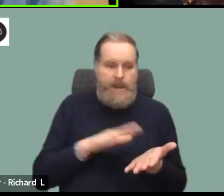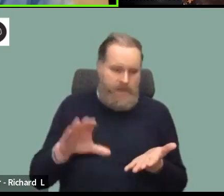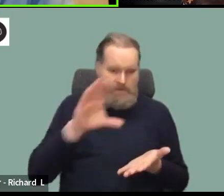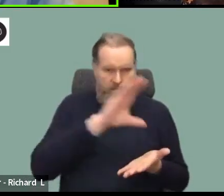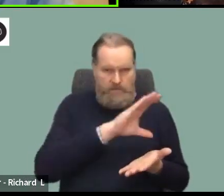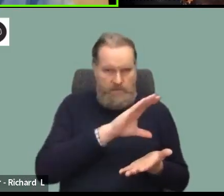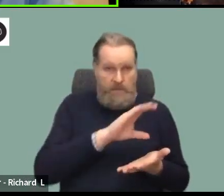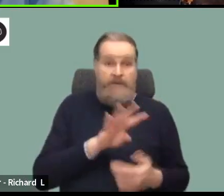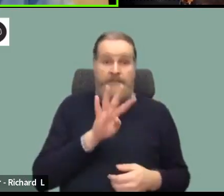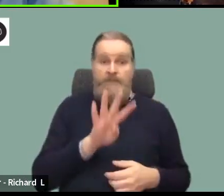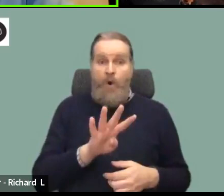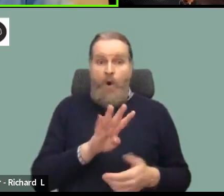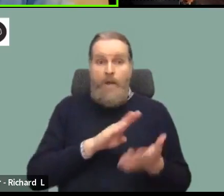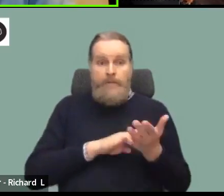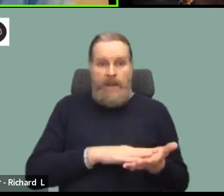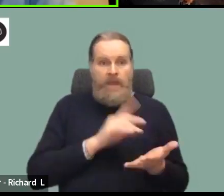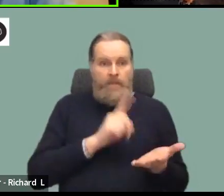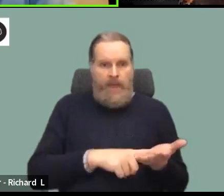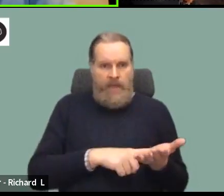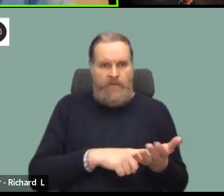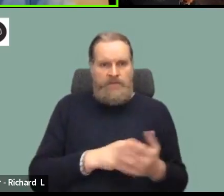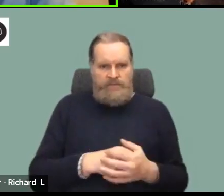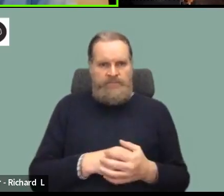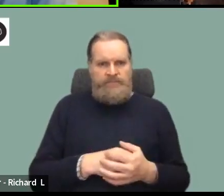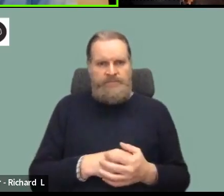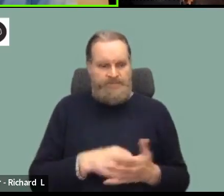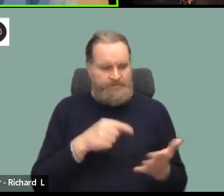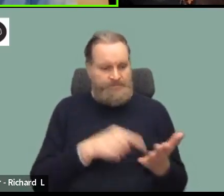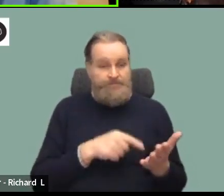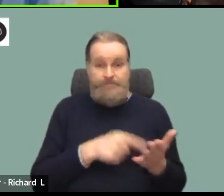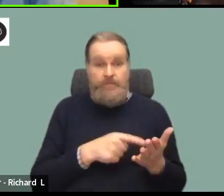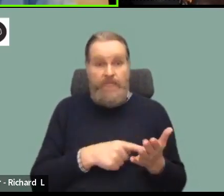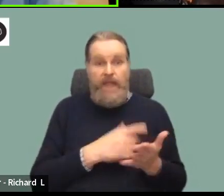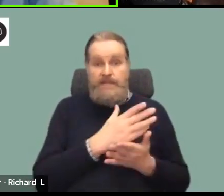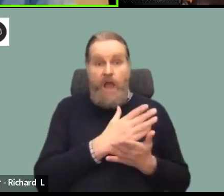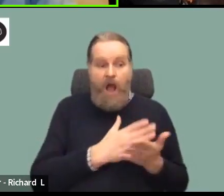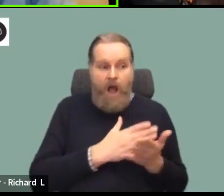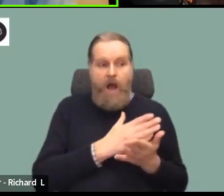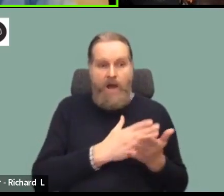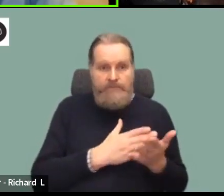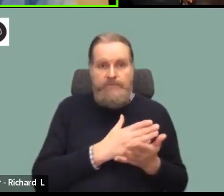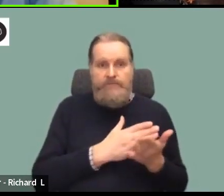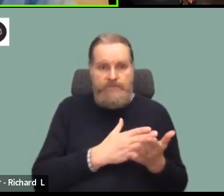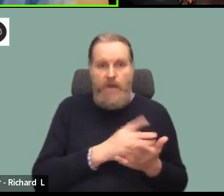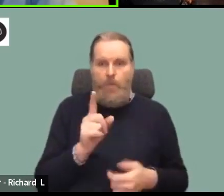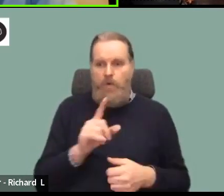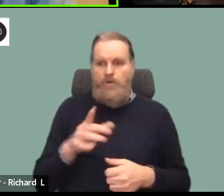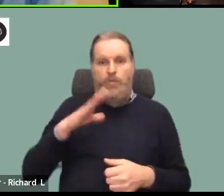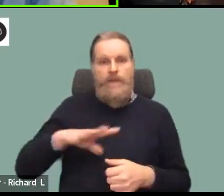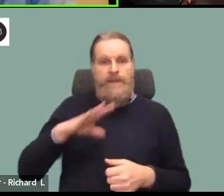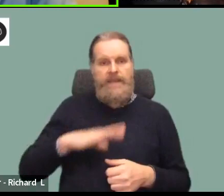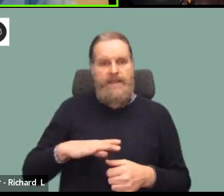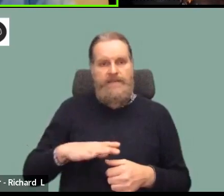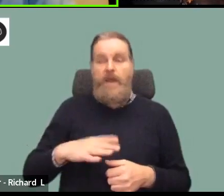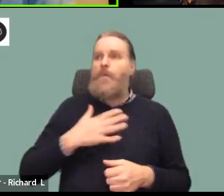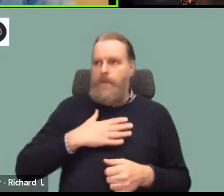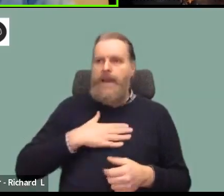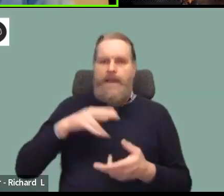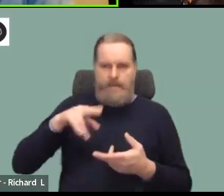have already just put an extra million in. And so And so you can tell us And so you can tell it that is already half of the money that we are penciling in that we need.